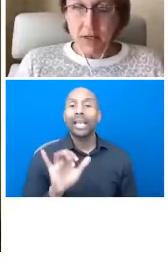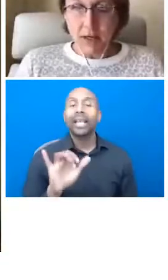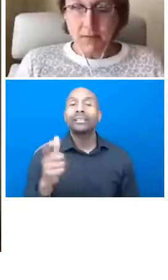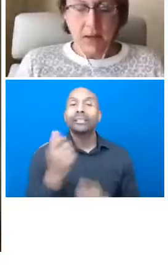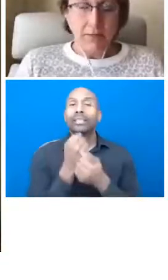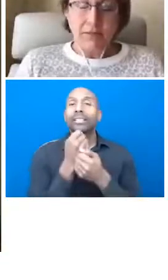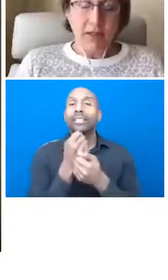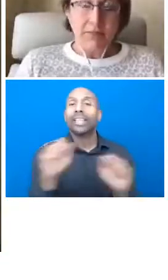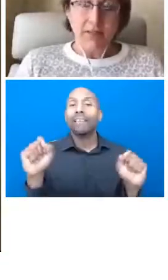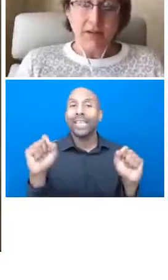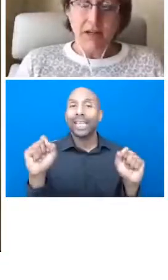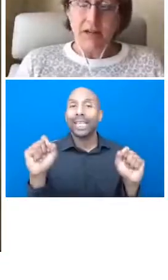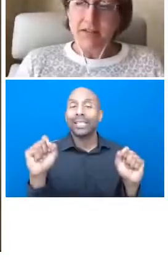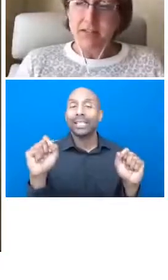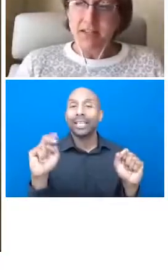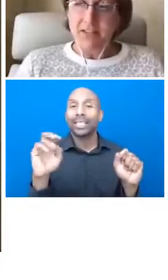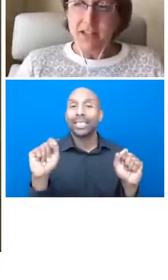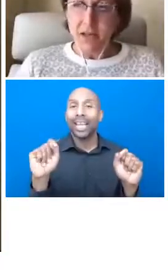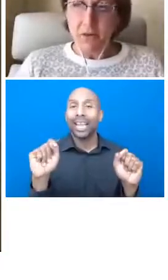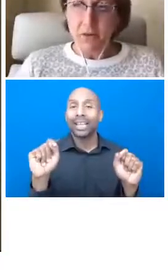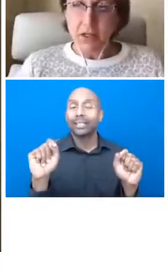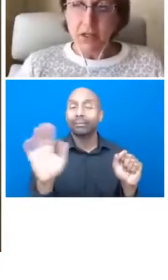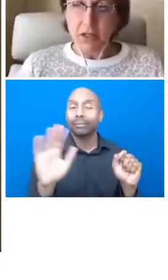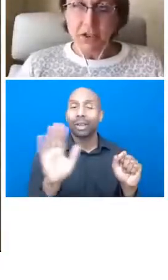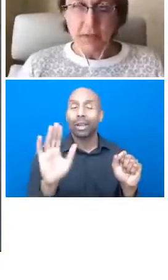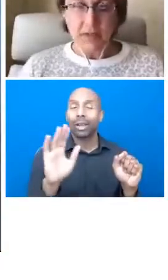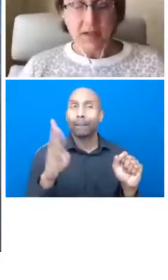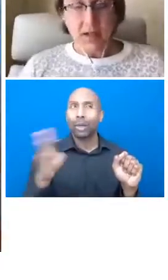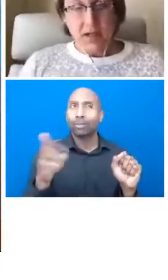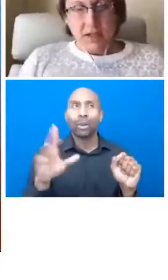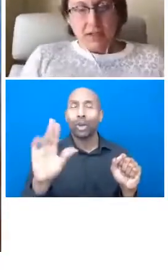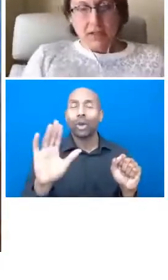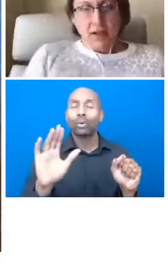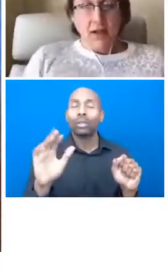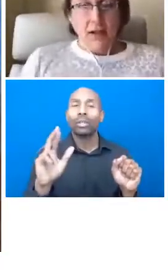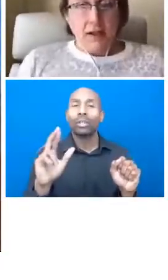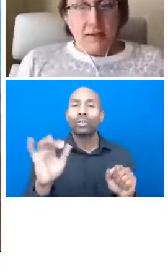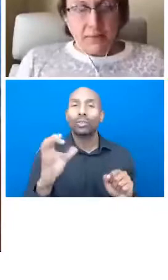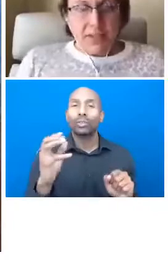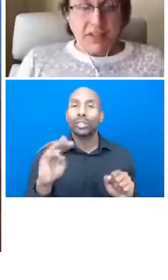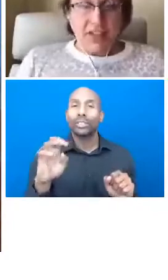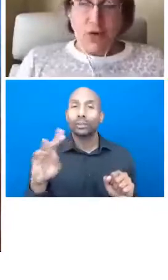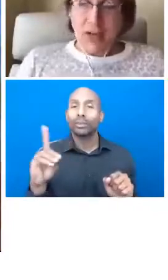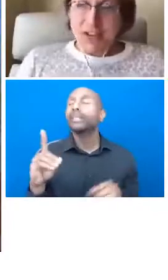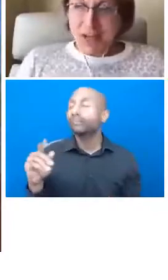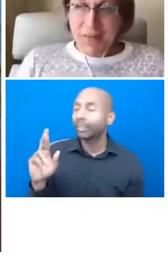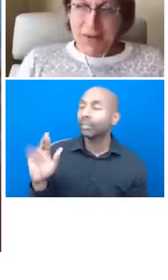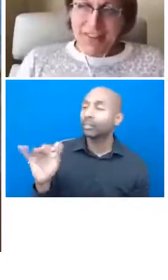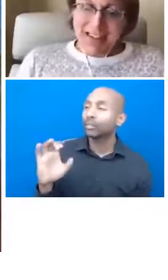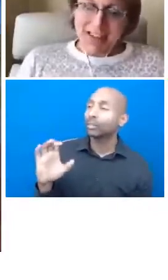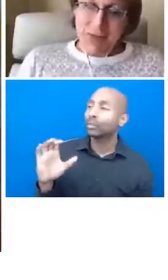No, I'm sorry, Richmond. I do a couple things when I'm researching.